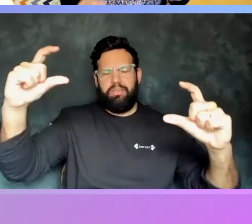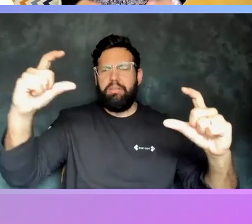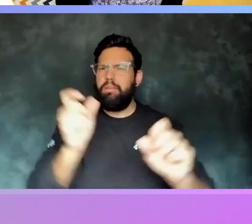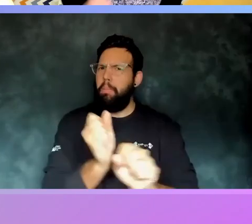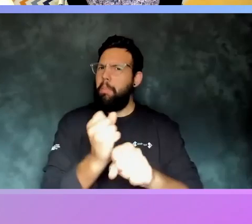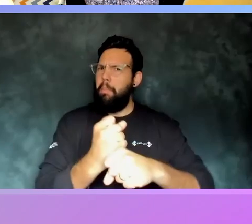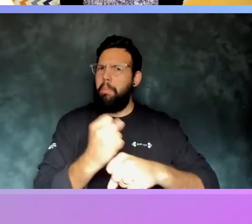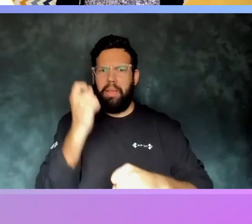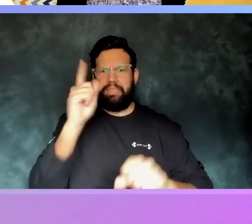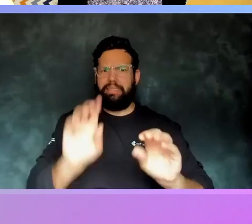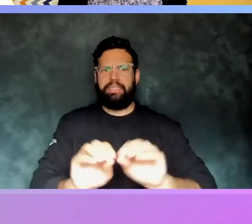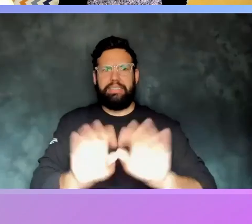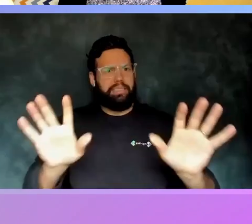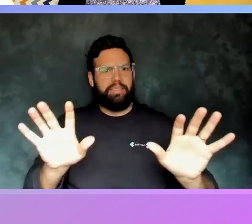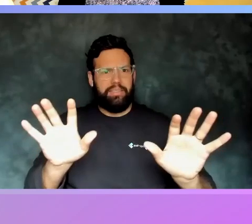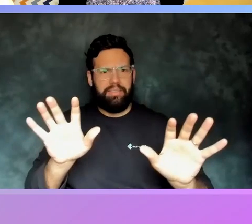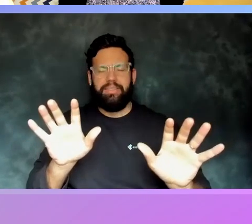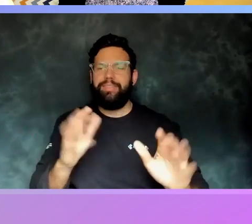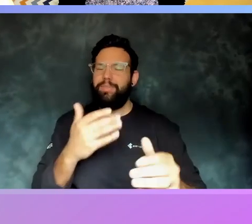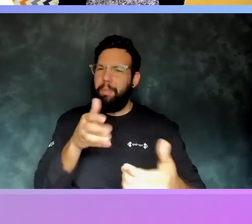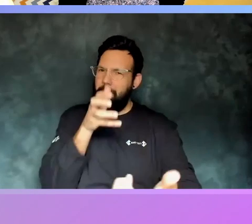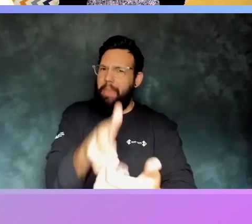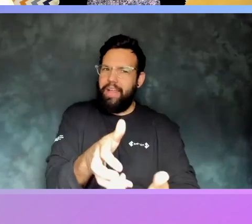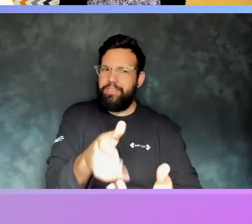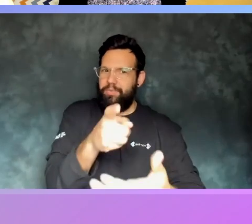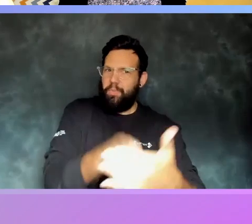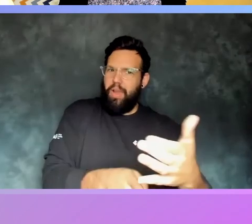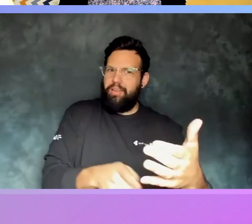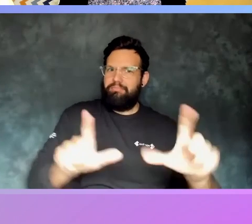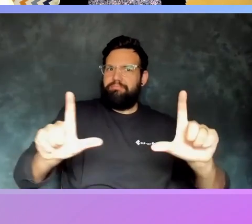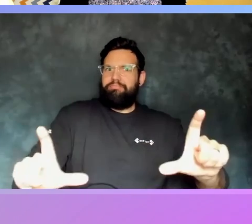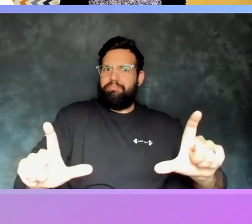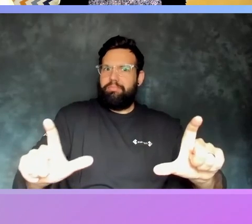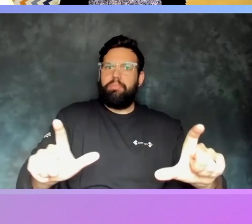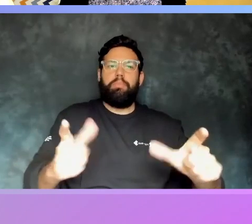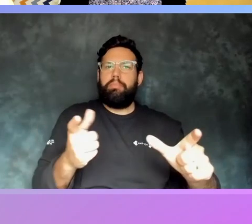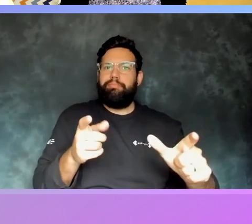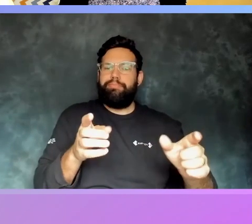page, and 2.4.6 making sure that they describe the topic and purpose. I talked about the heading order